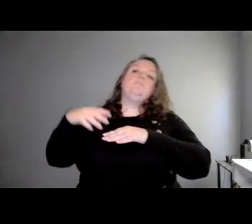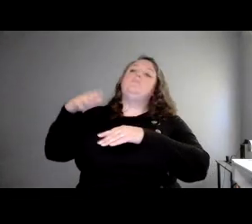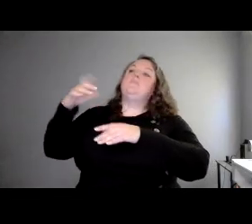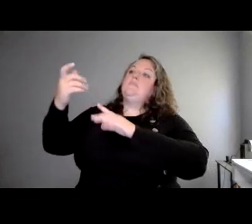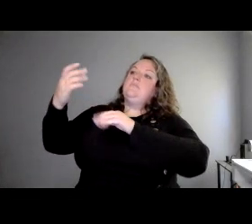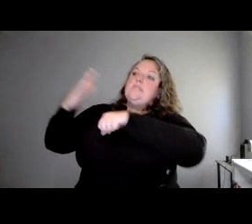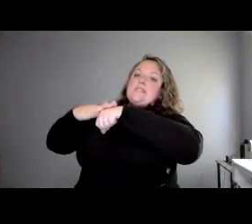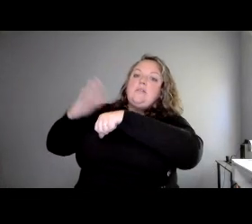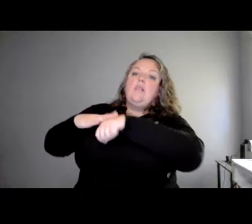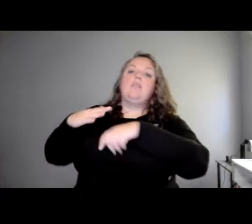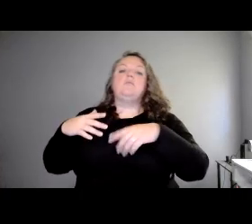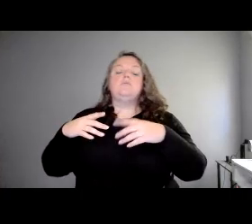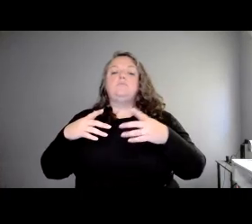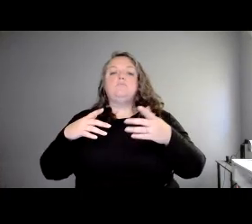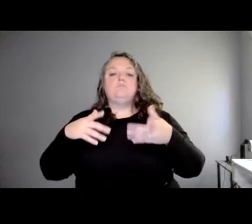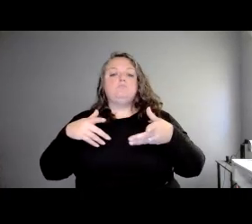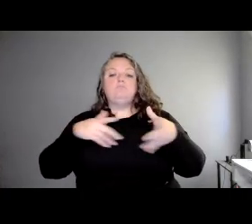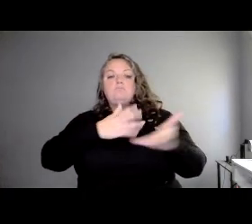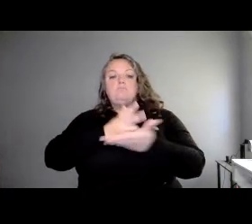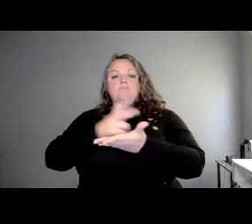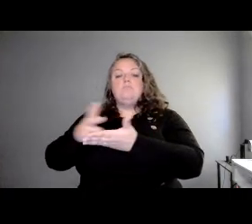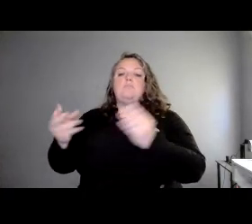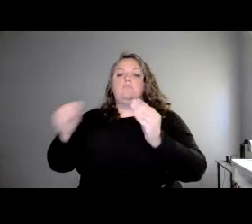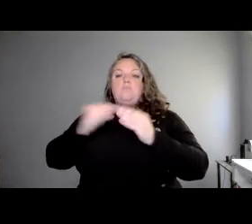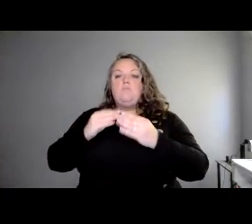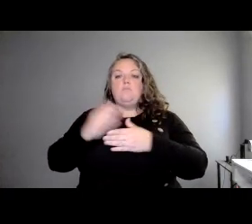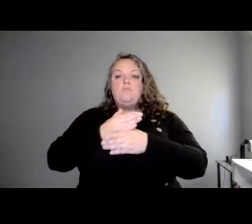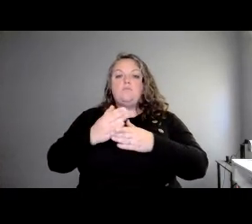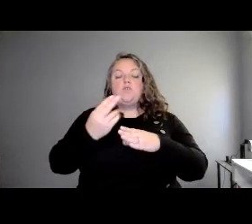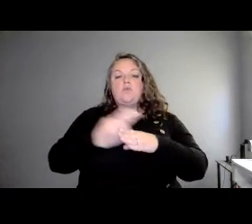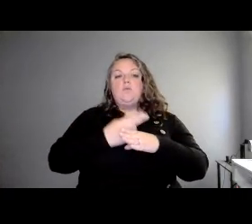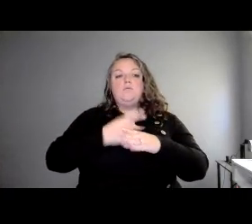It includes shared use paths for bicyclists and pedestrians, focusing on